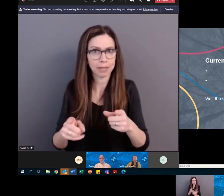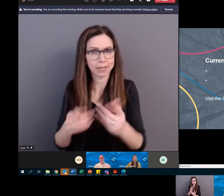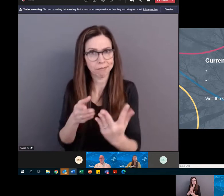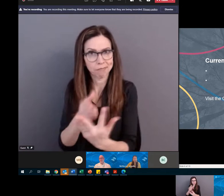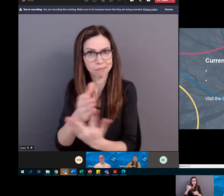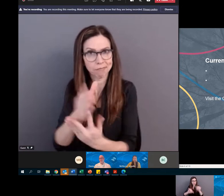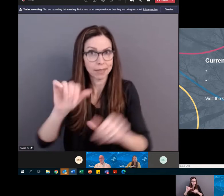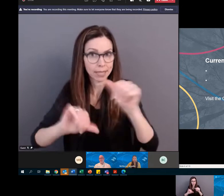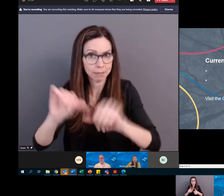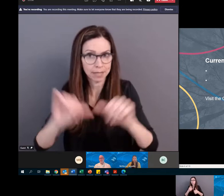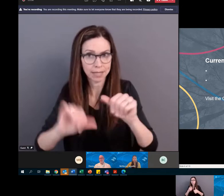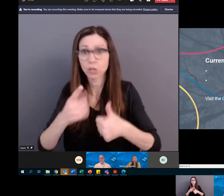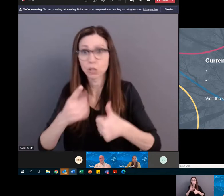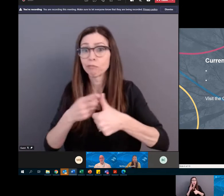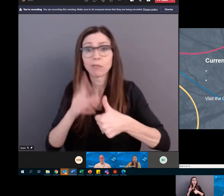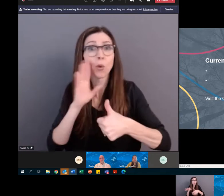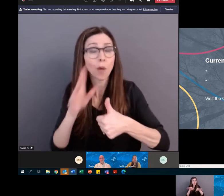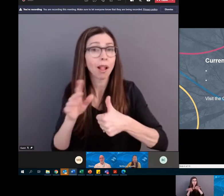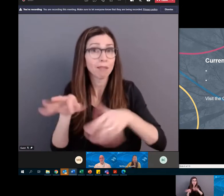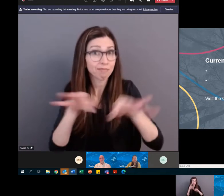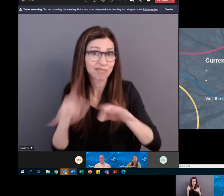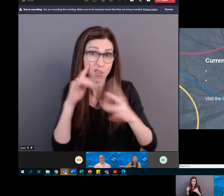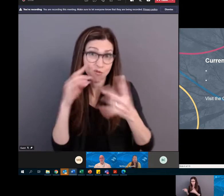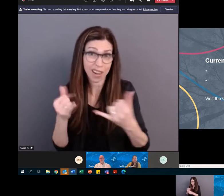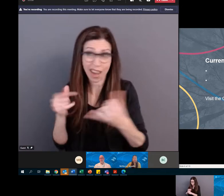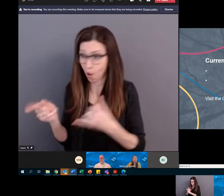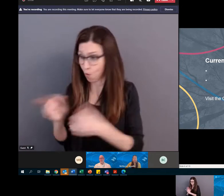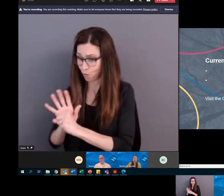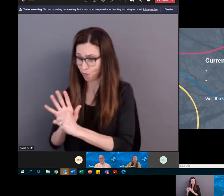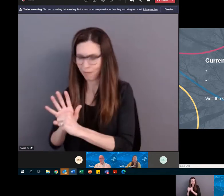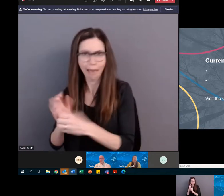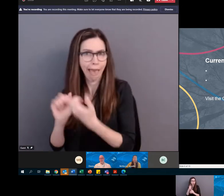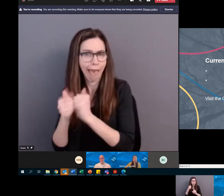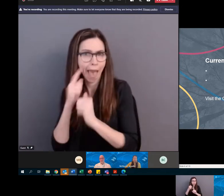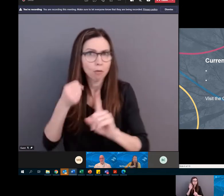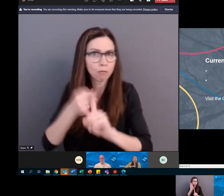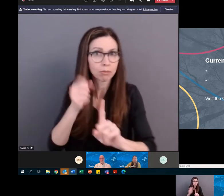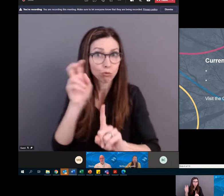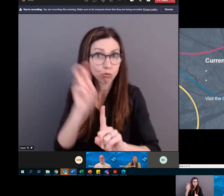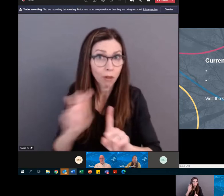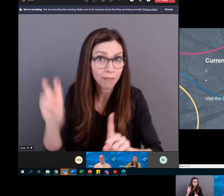presentations in the age of COVID. The grant application forms contain